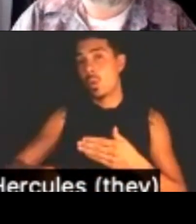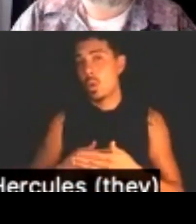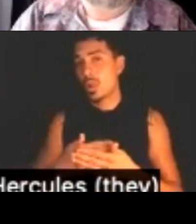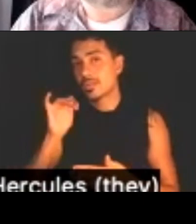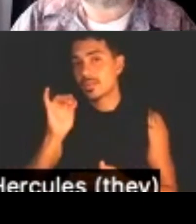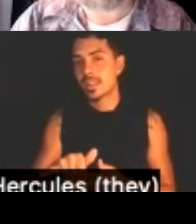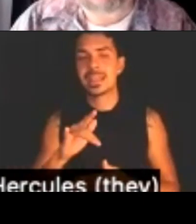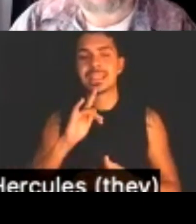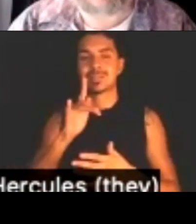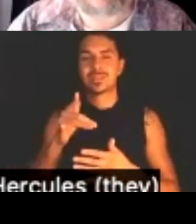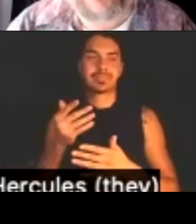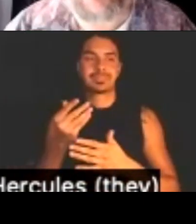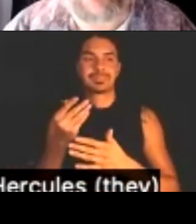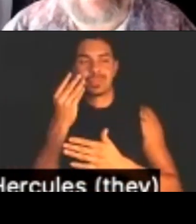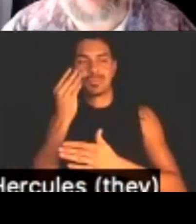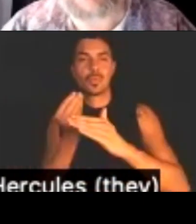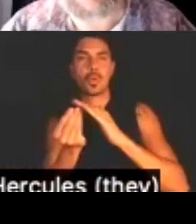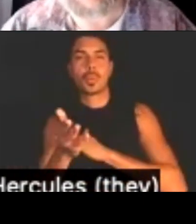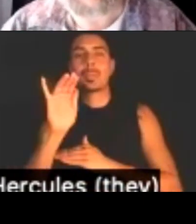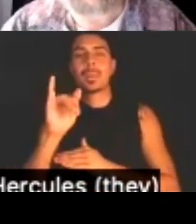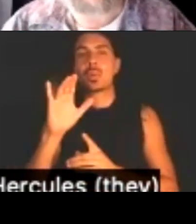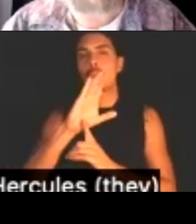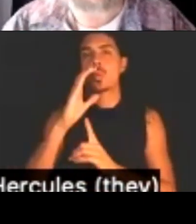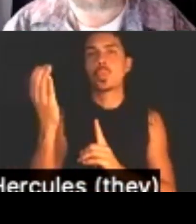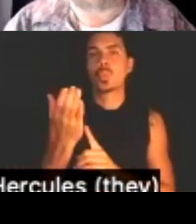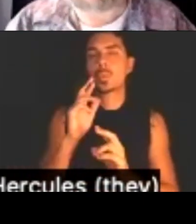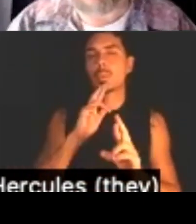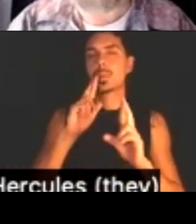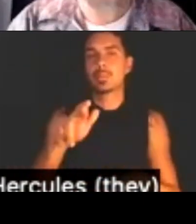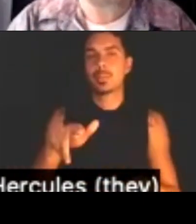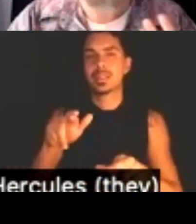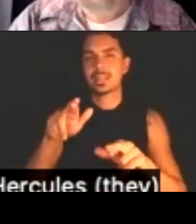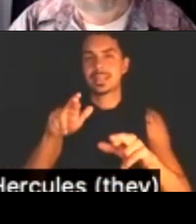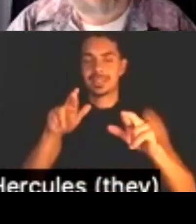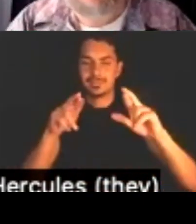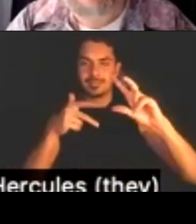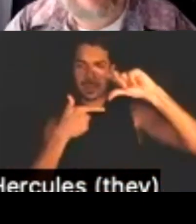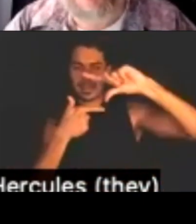through a culturally responsive lens. We want to make sure that when we think about